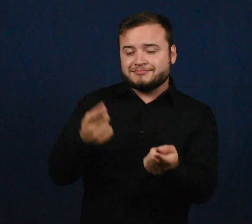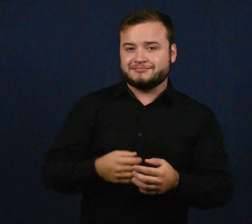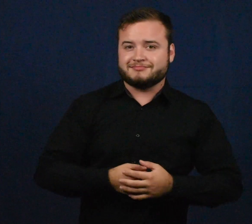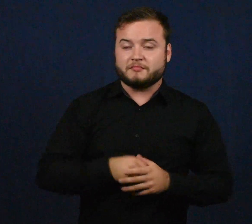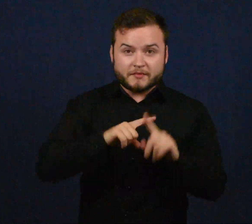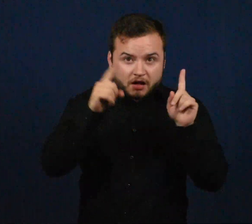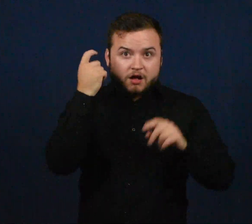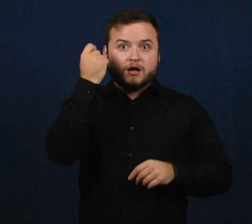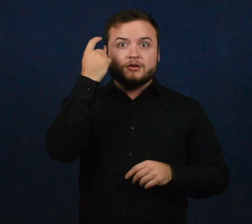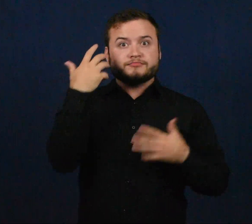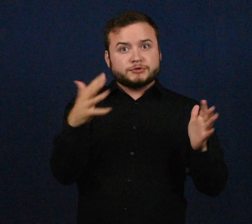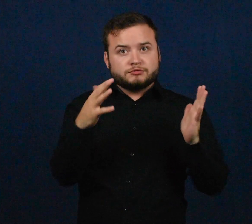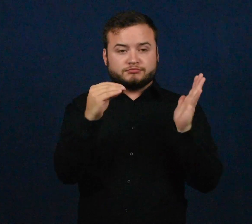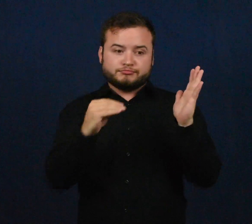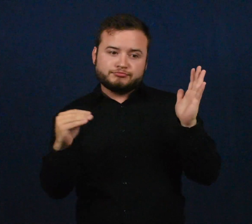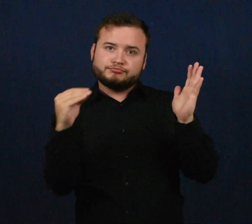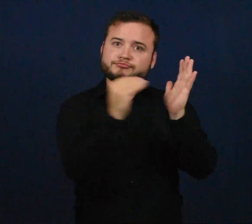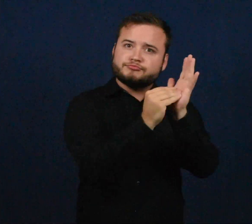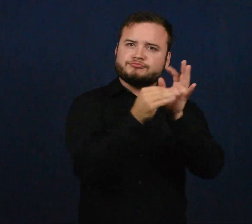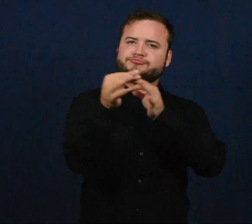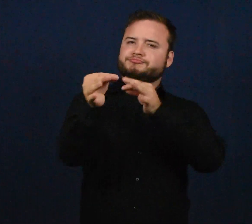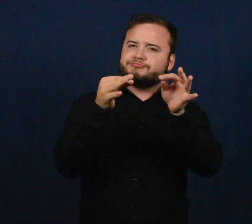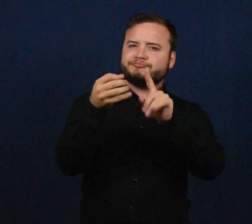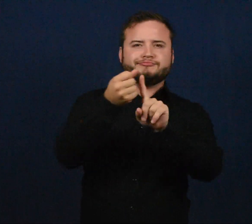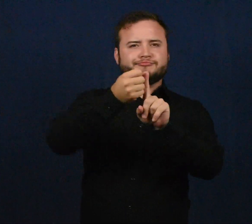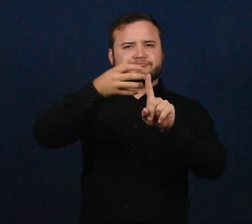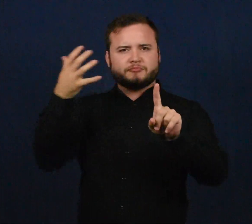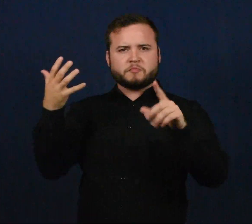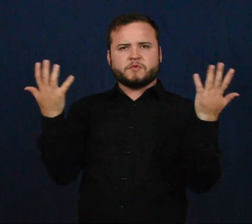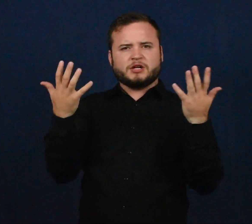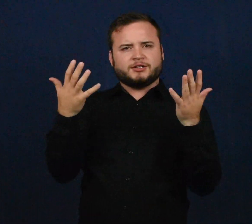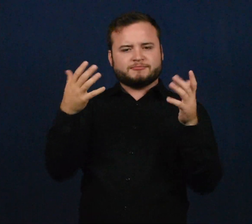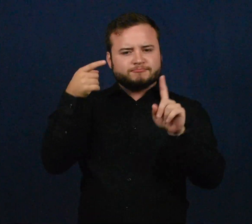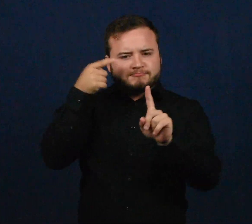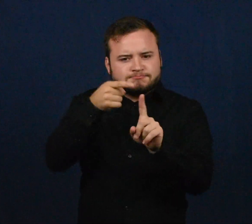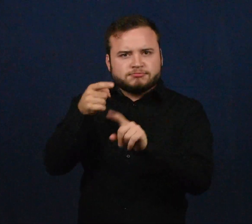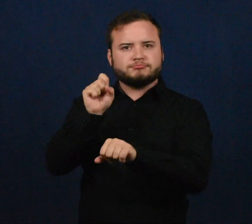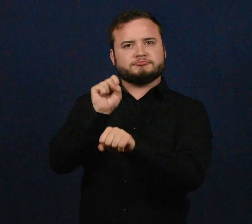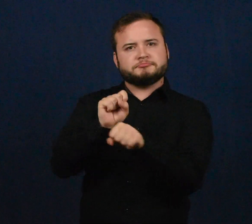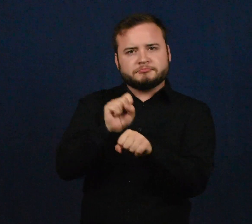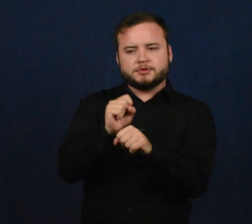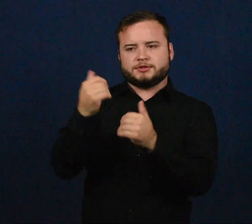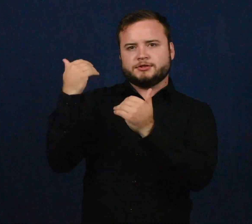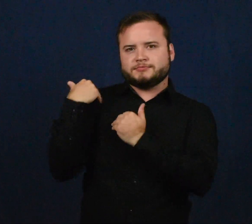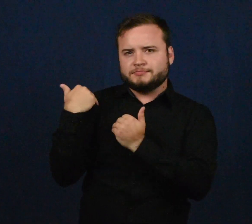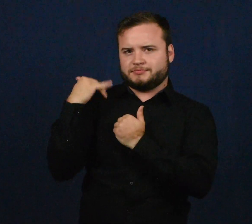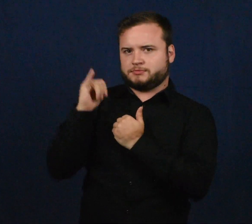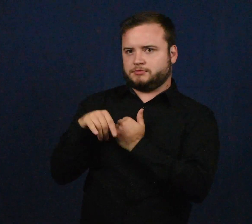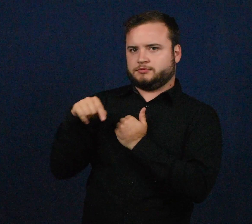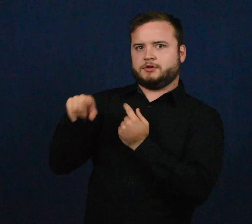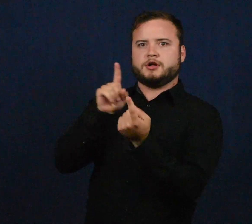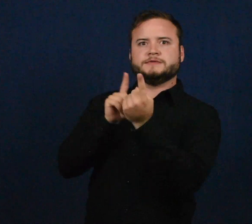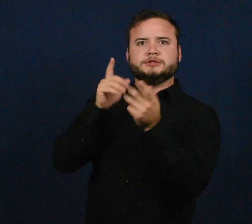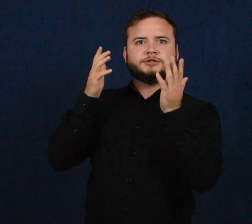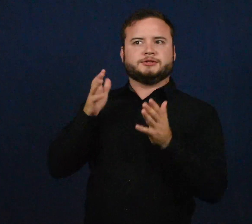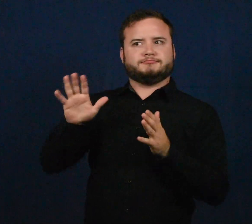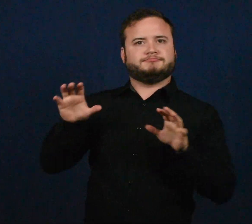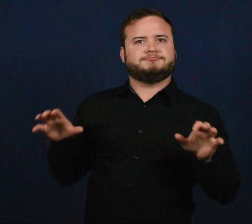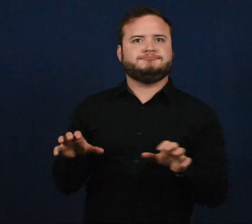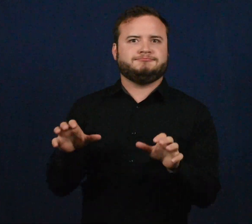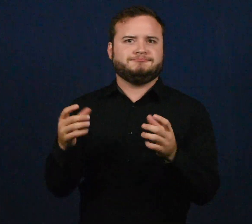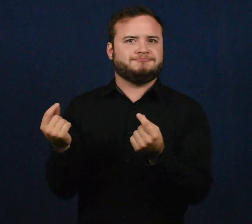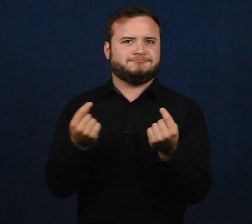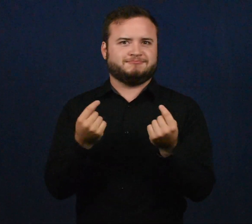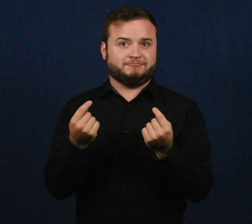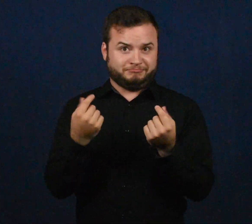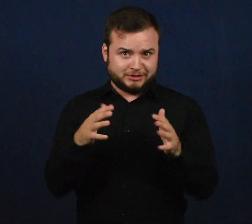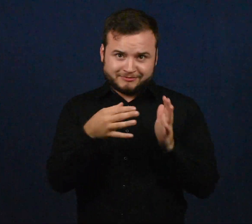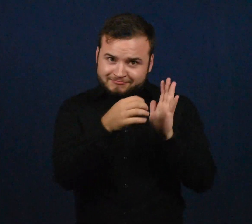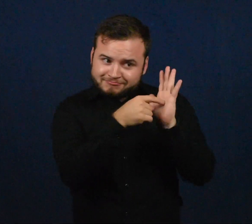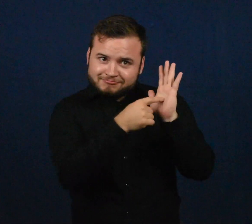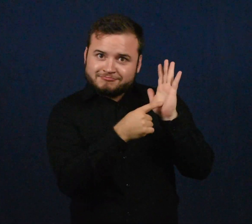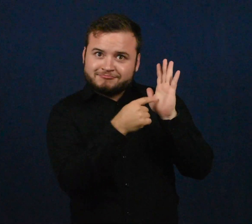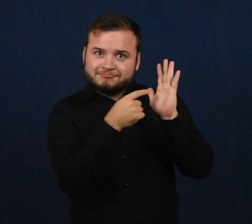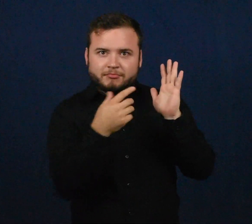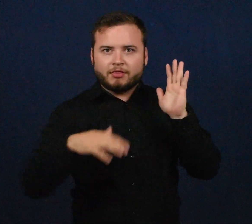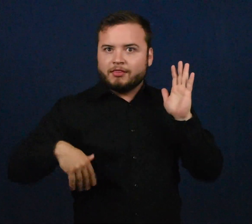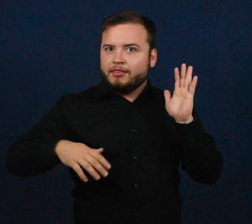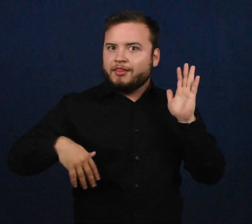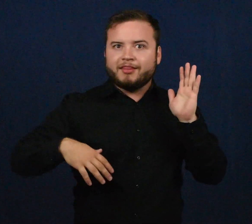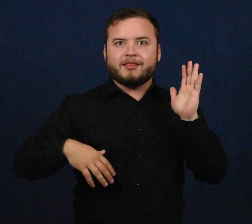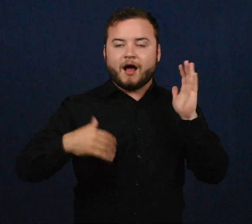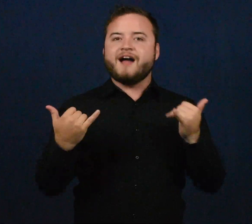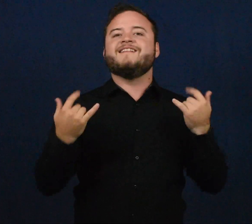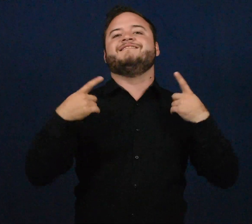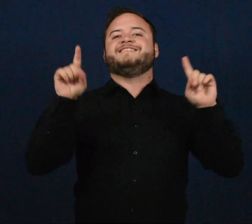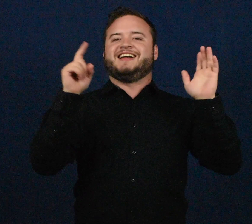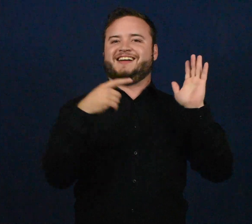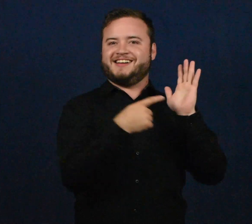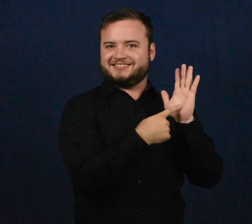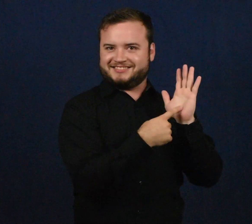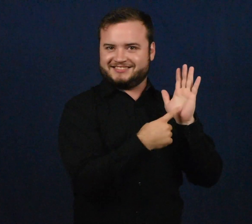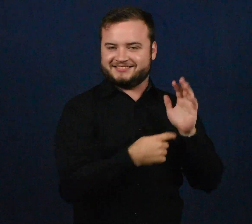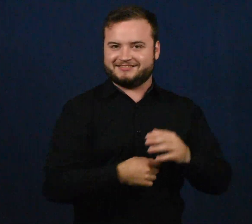but never defined the specific tasks and duties that they perform.